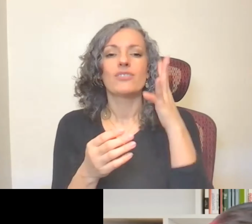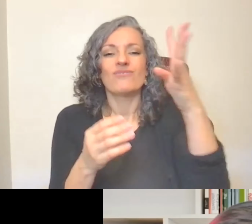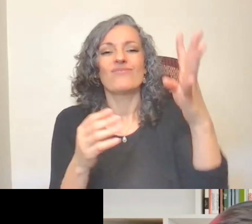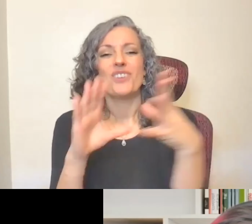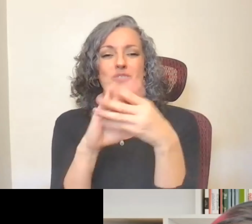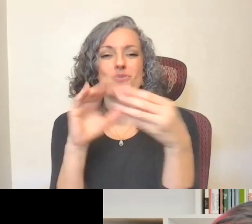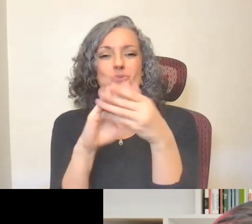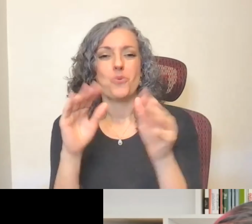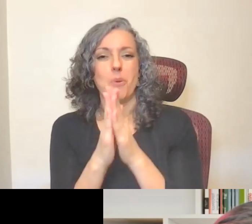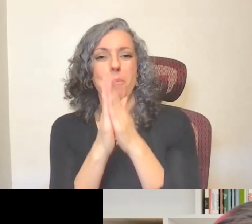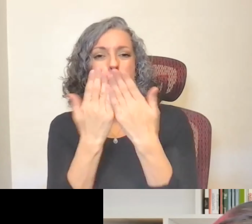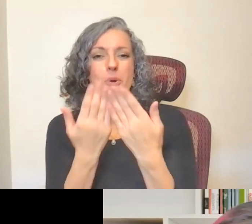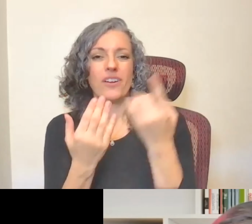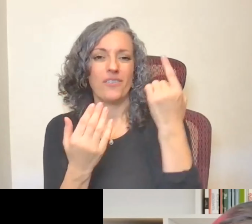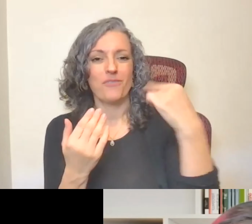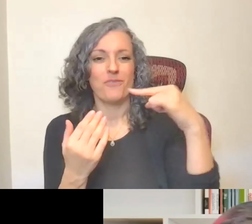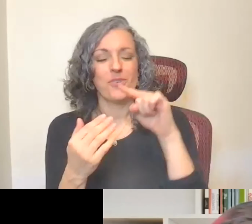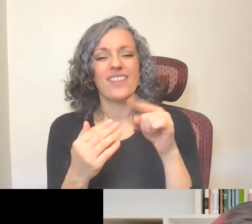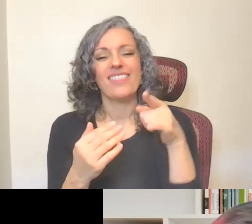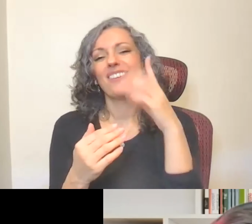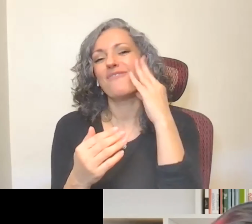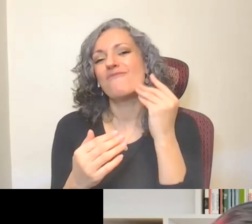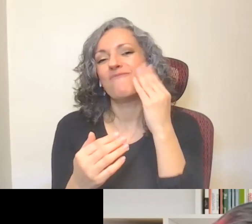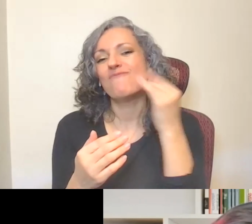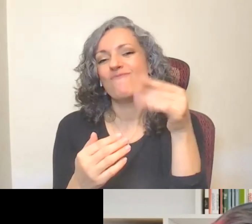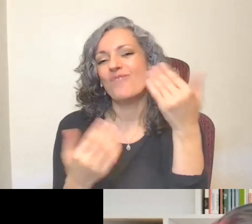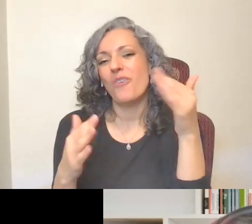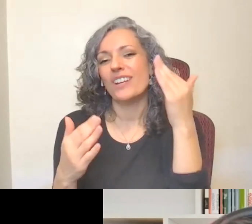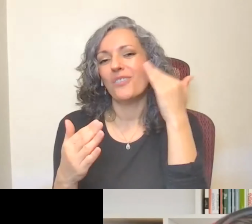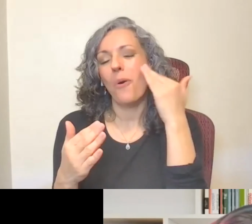For those who are familiar, Storybook, it's kind of a Sandbox where you can put all your components